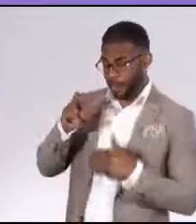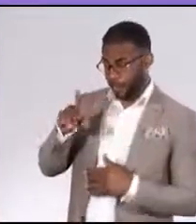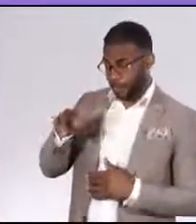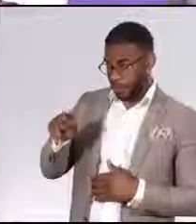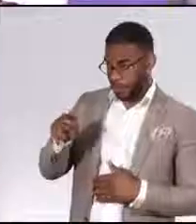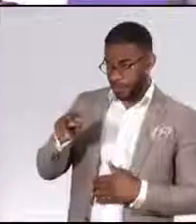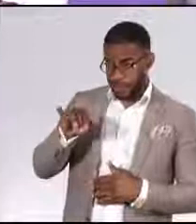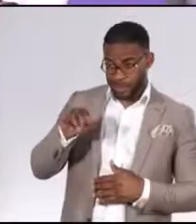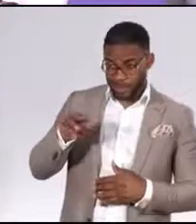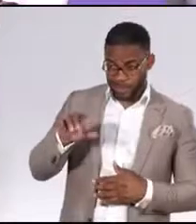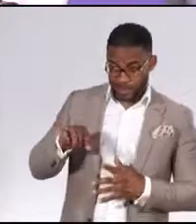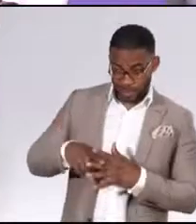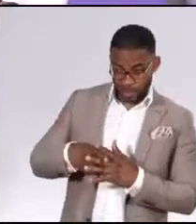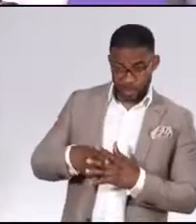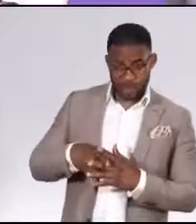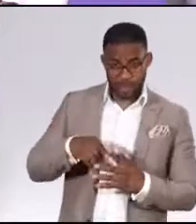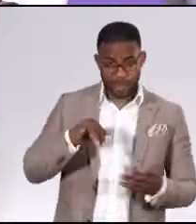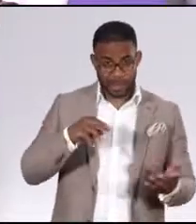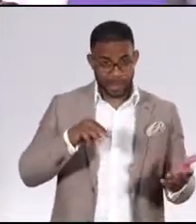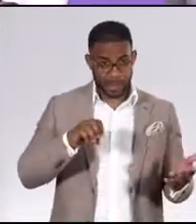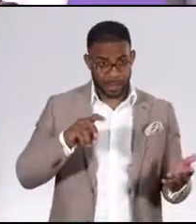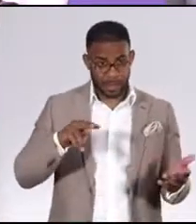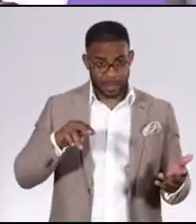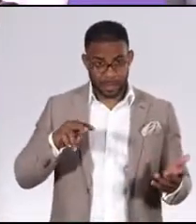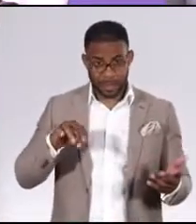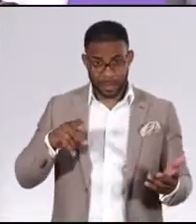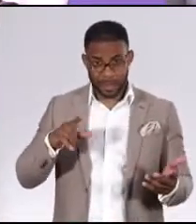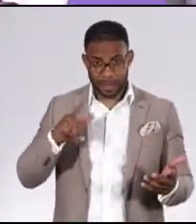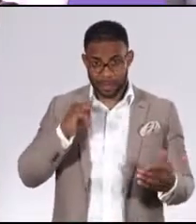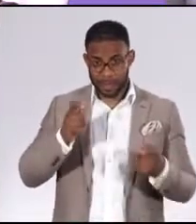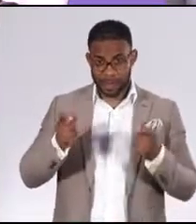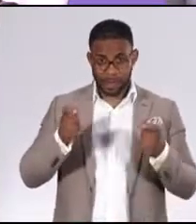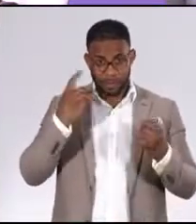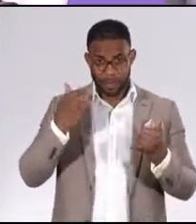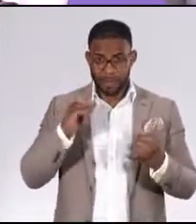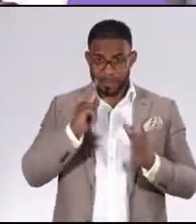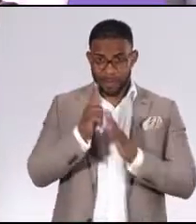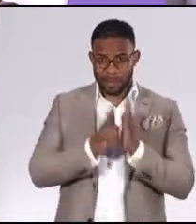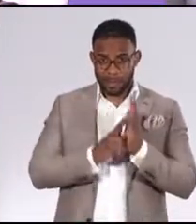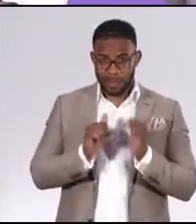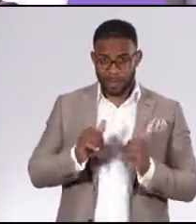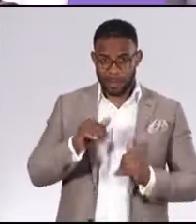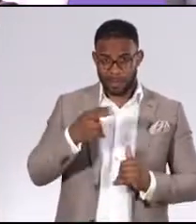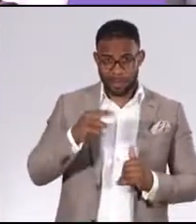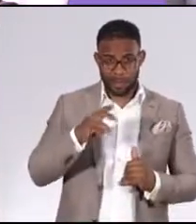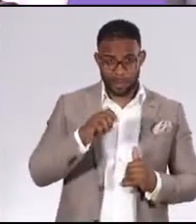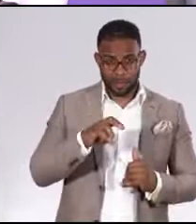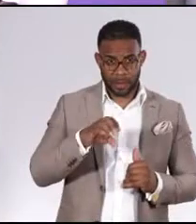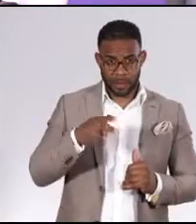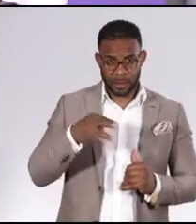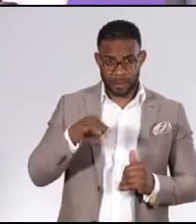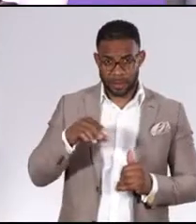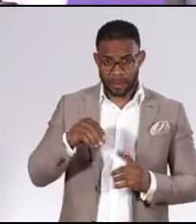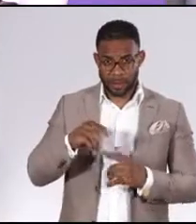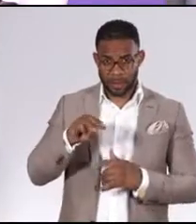James valentine is a moderator for today. He's an attorney with hyman, phelps, and mcnamara in washington, dc